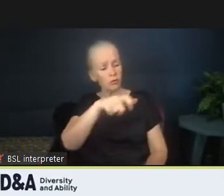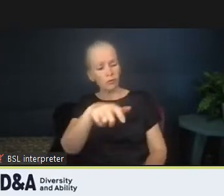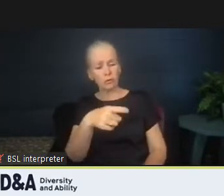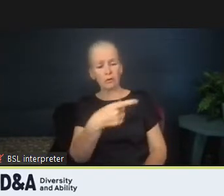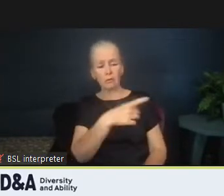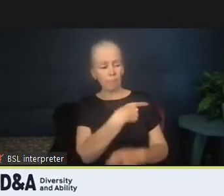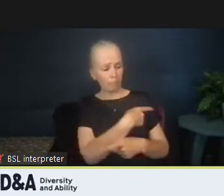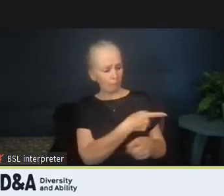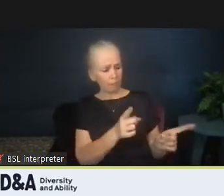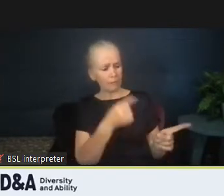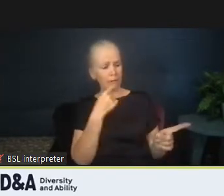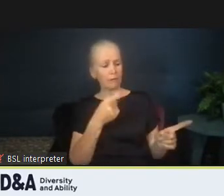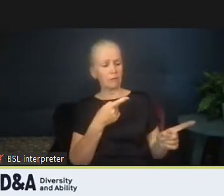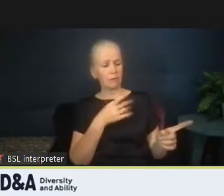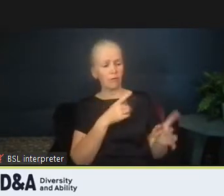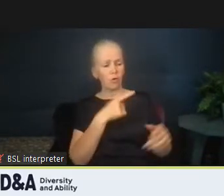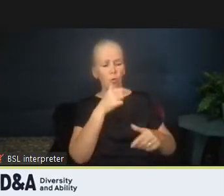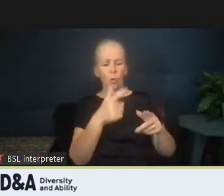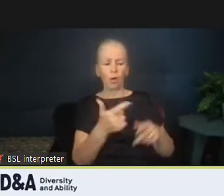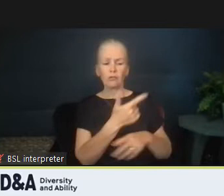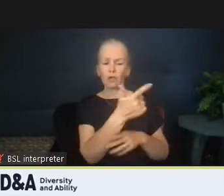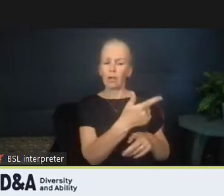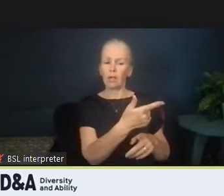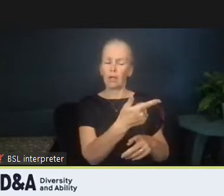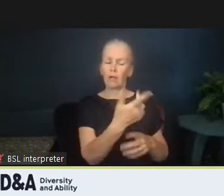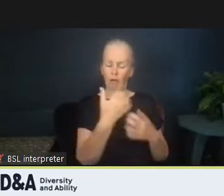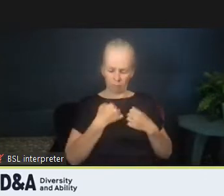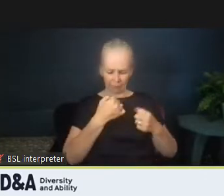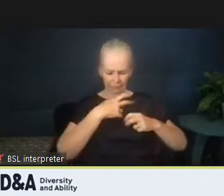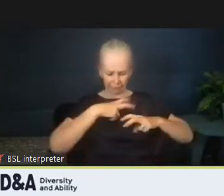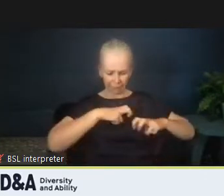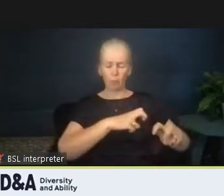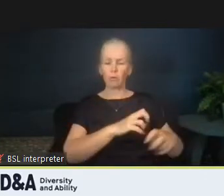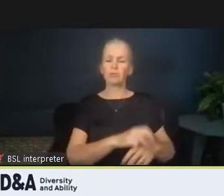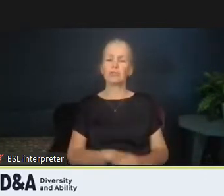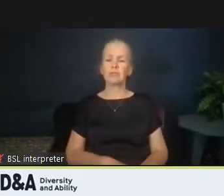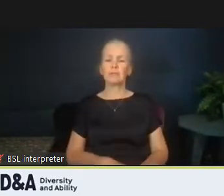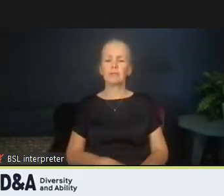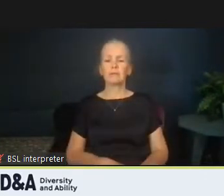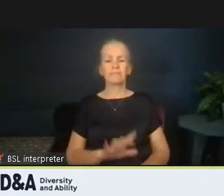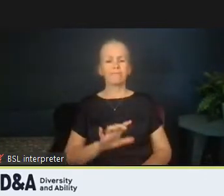themselves going through this journey. And fundamentally it came down to me